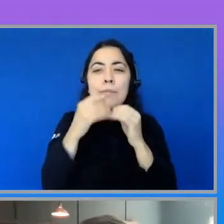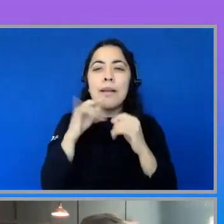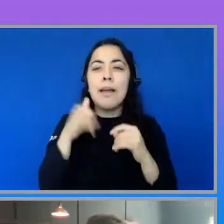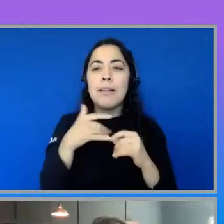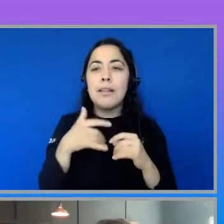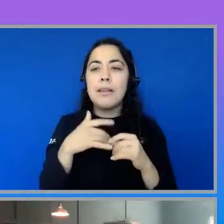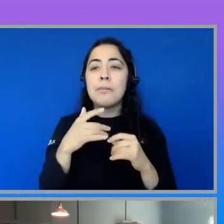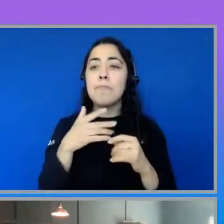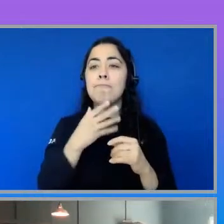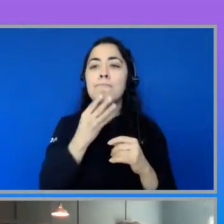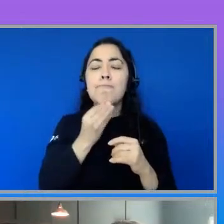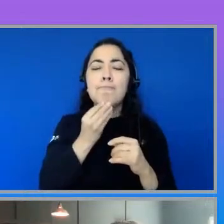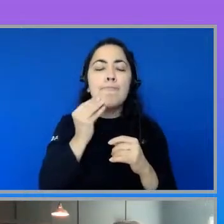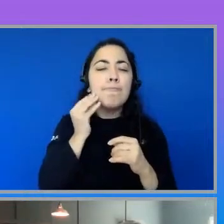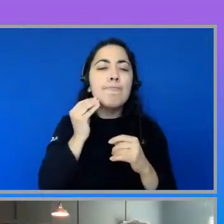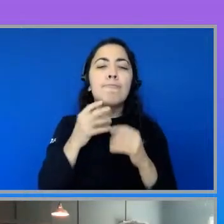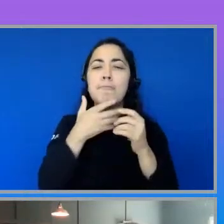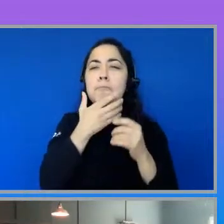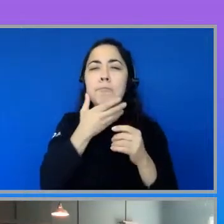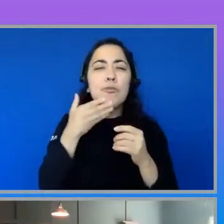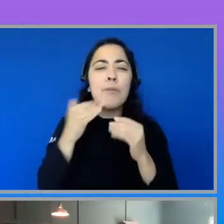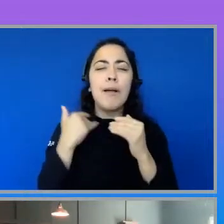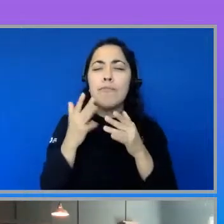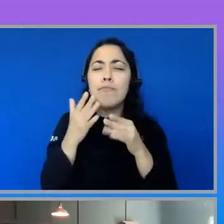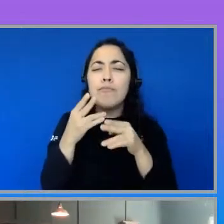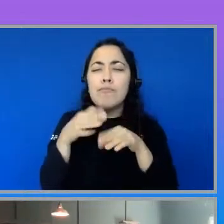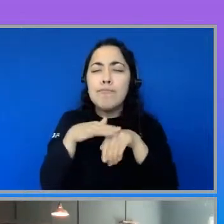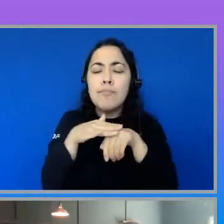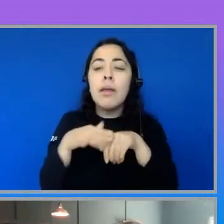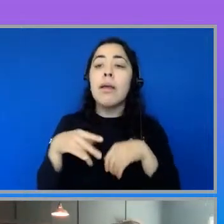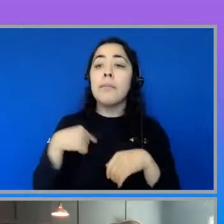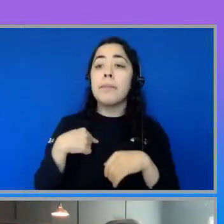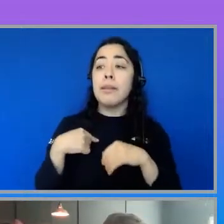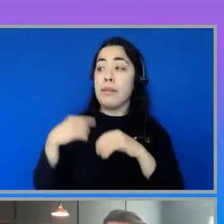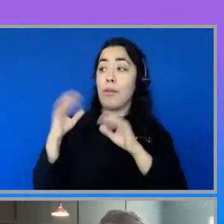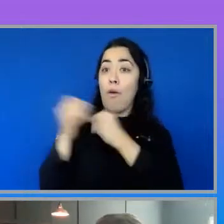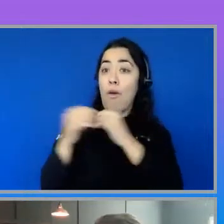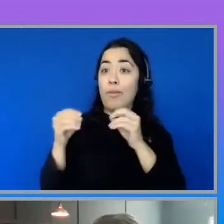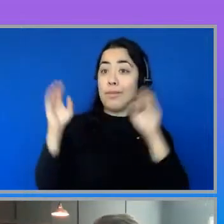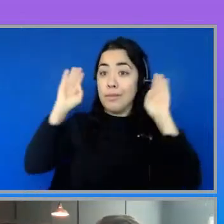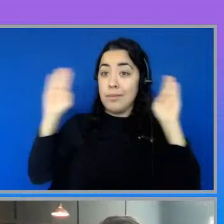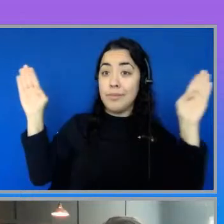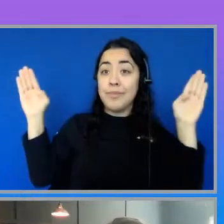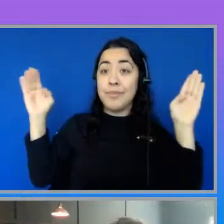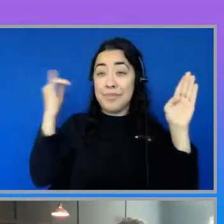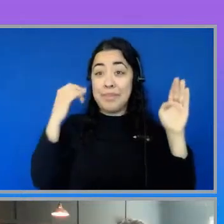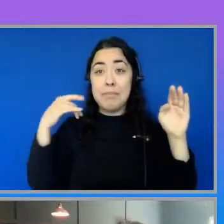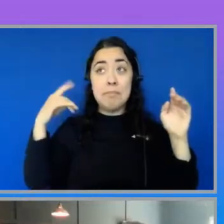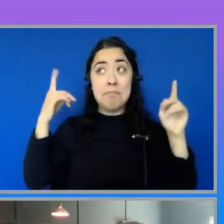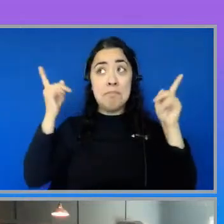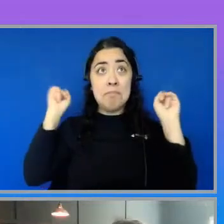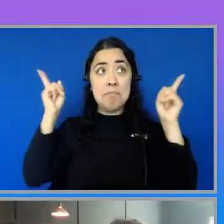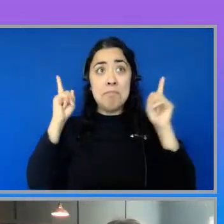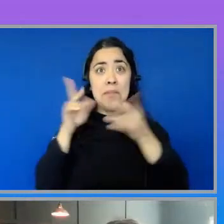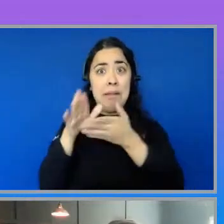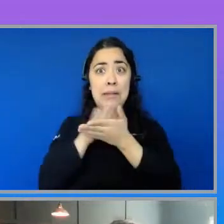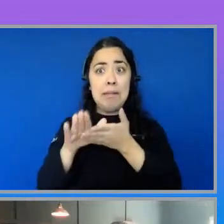to lie to you, the only part of it that it's clean is what you can see on this camera. If I showed you what is just to the